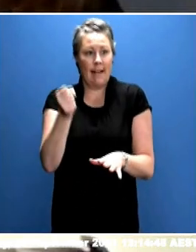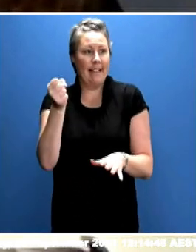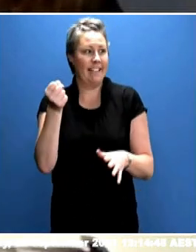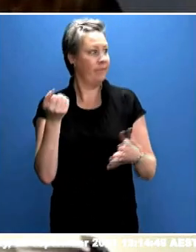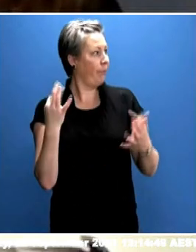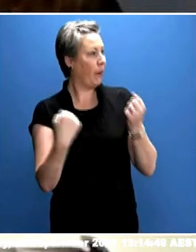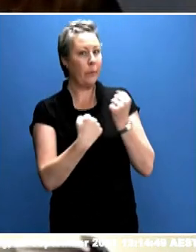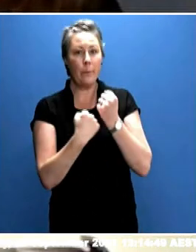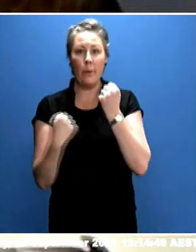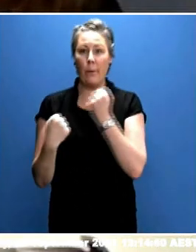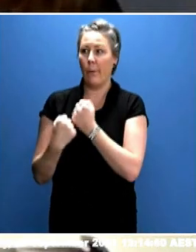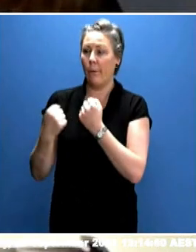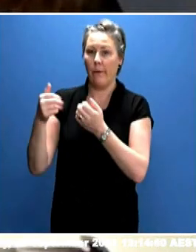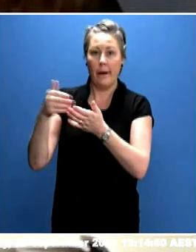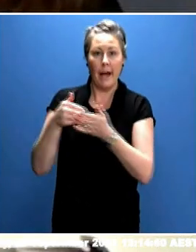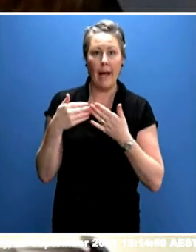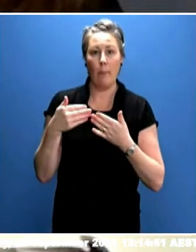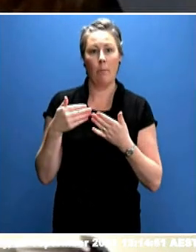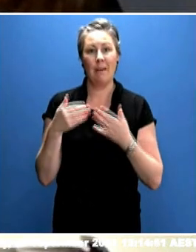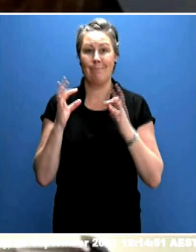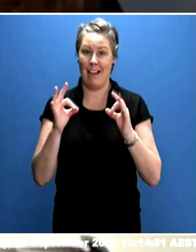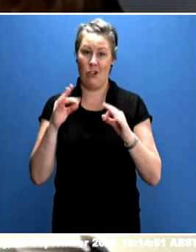and a lack of intervention in the form of mental health services.